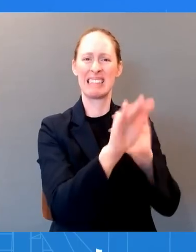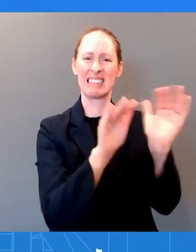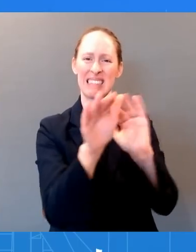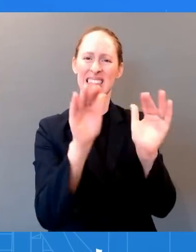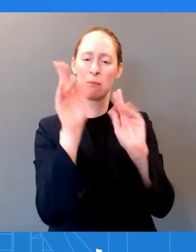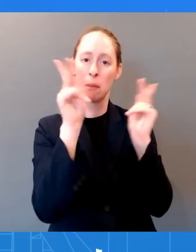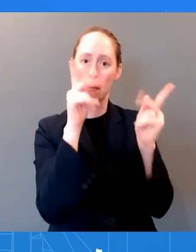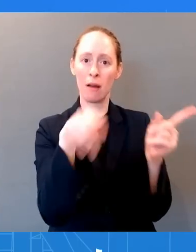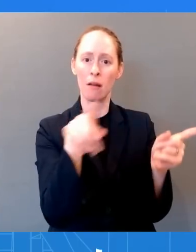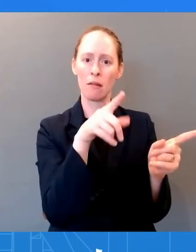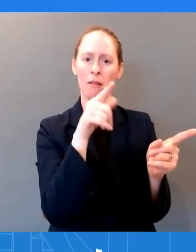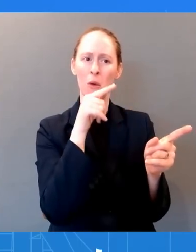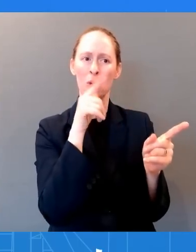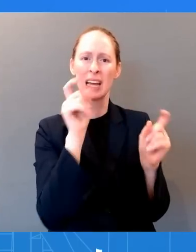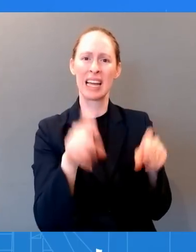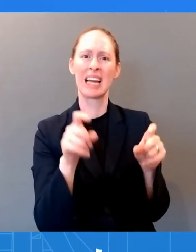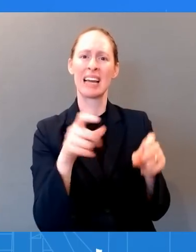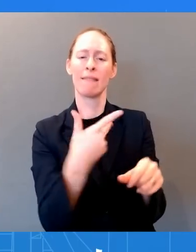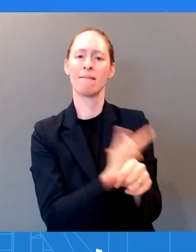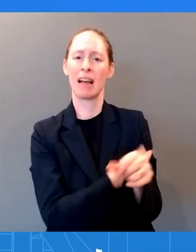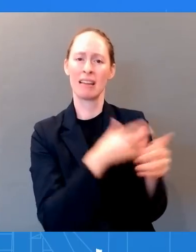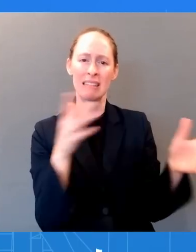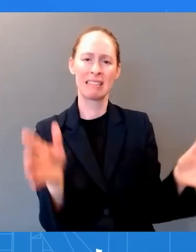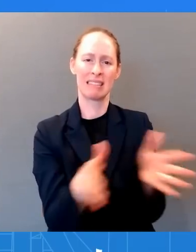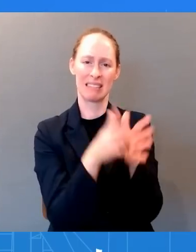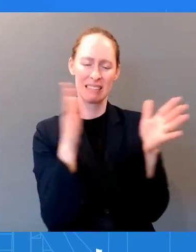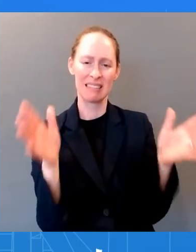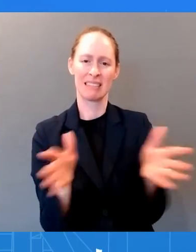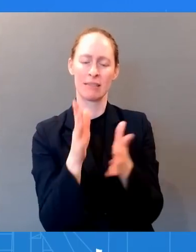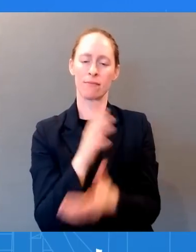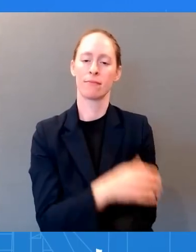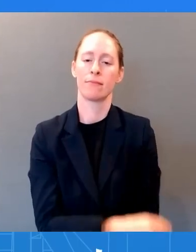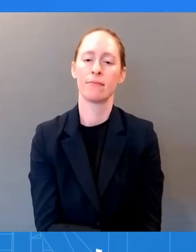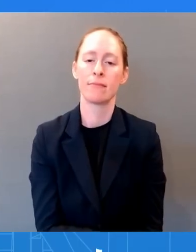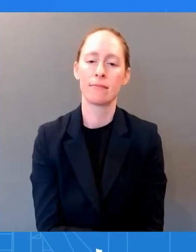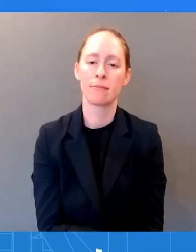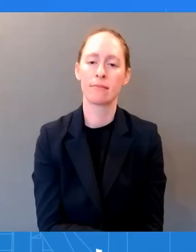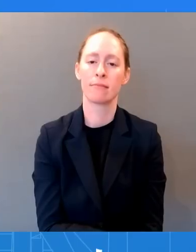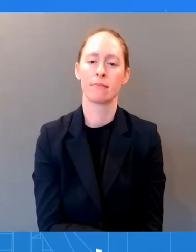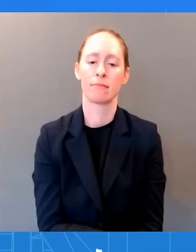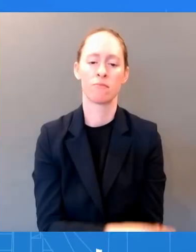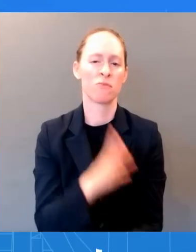But, you know, we're going to continue to do the work that's needed to make sure we protect the American public.